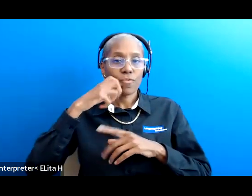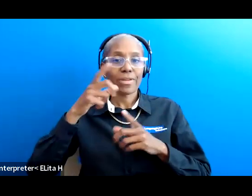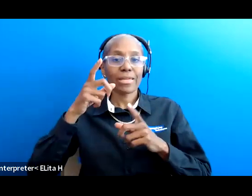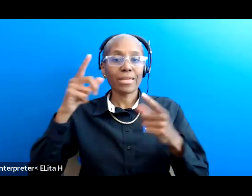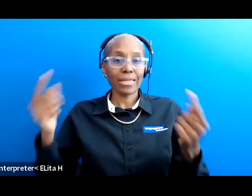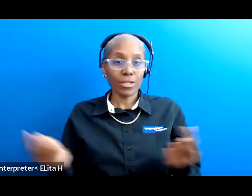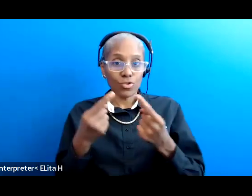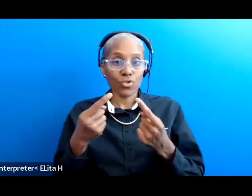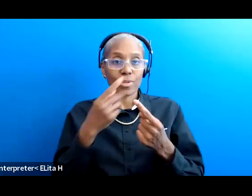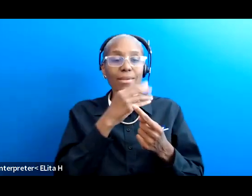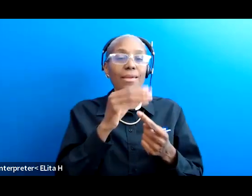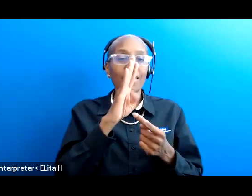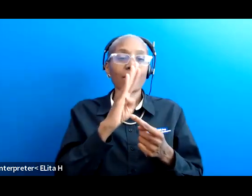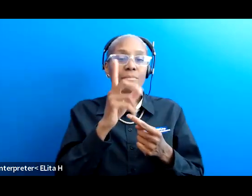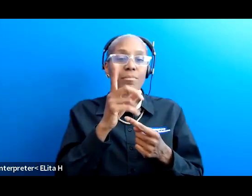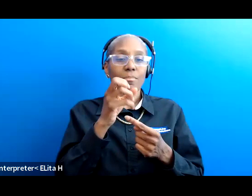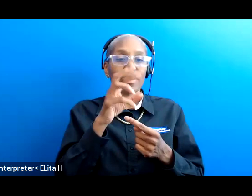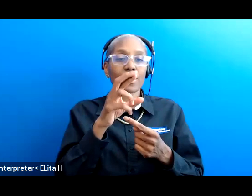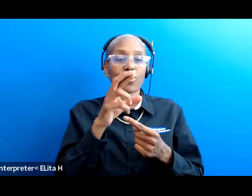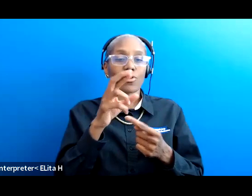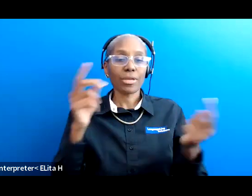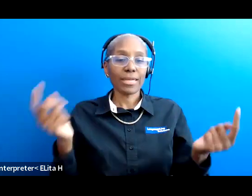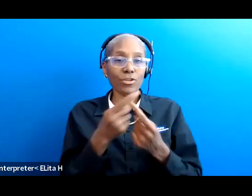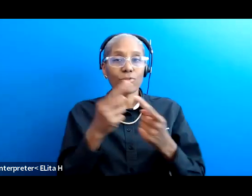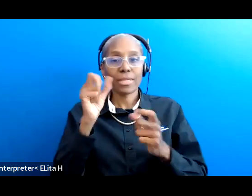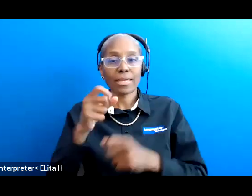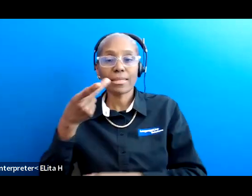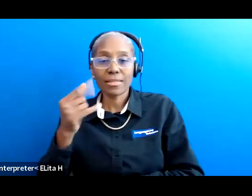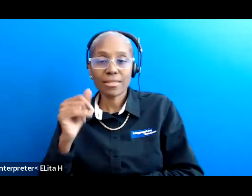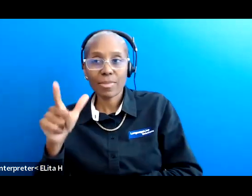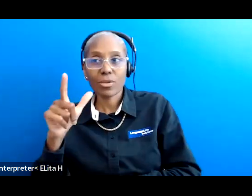Can spinal cord injury patients learn to strengthen sphincters?